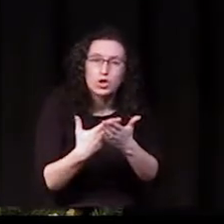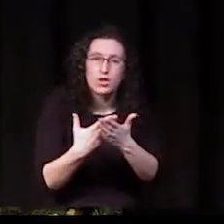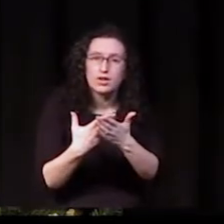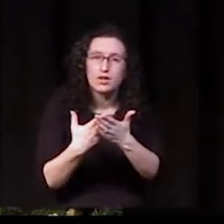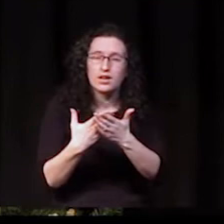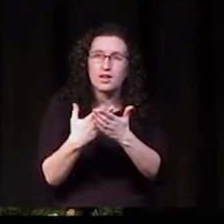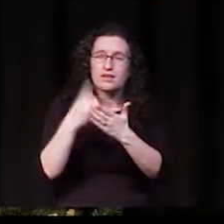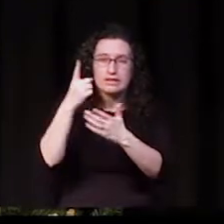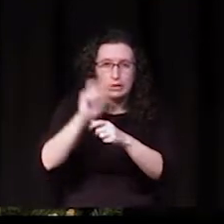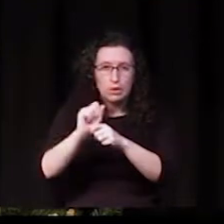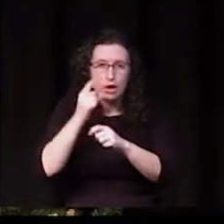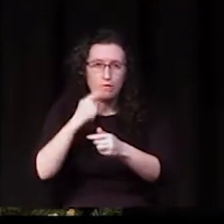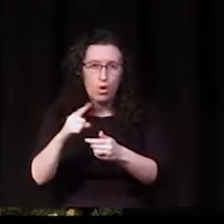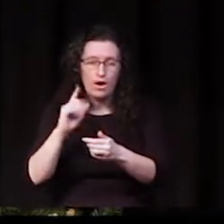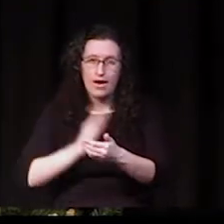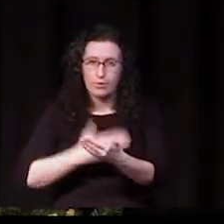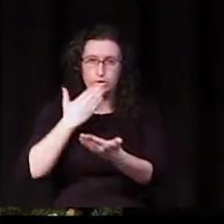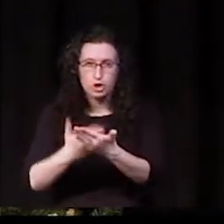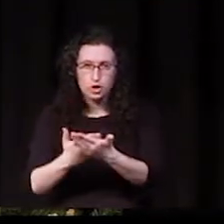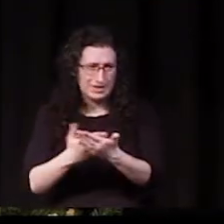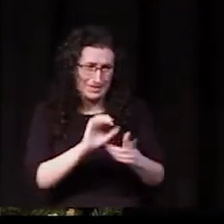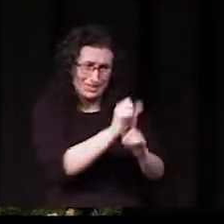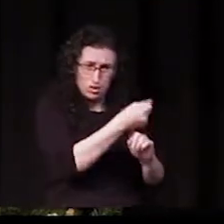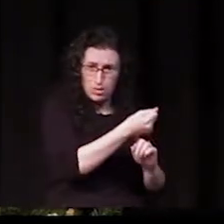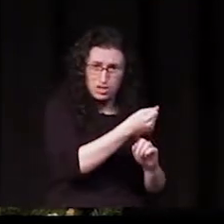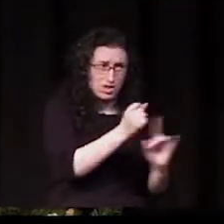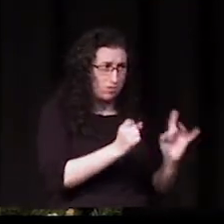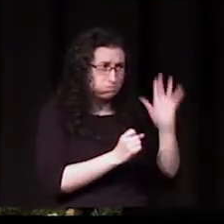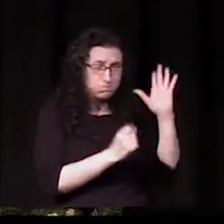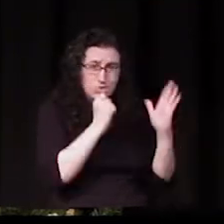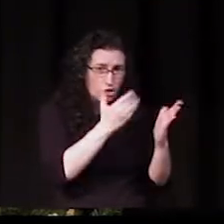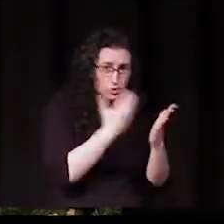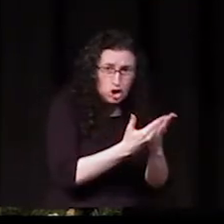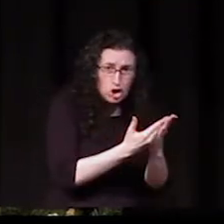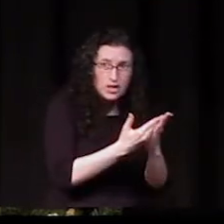even when the circumstances themselves are not good at all.